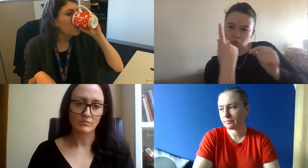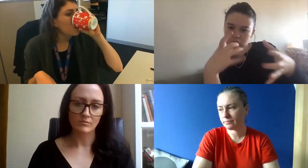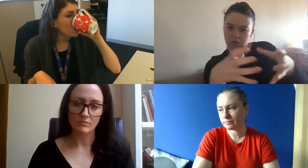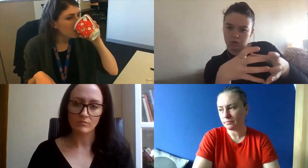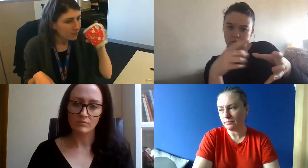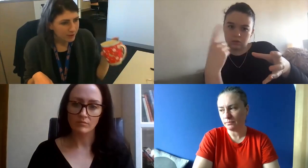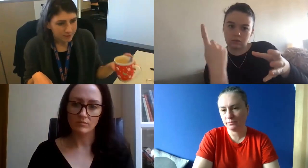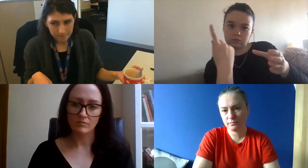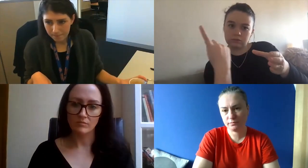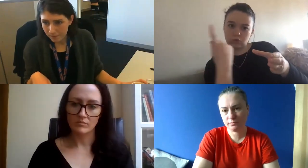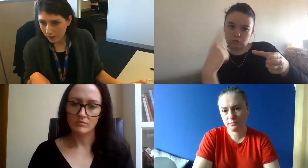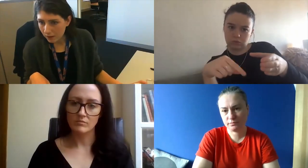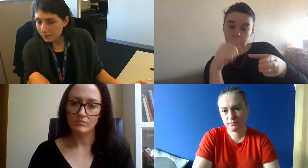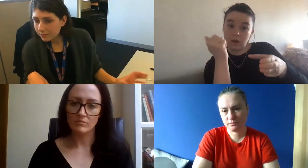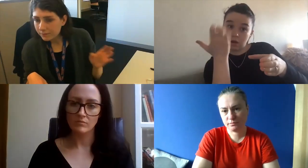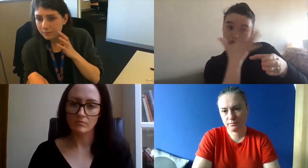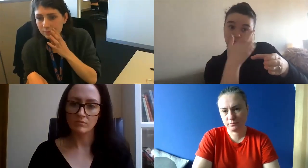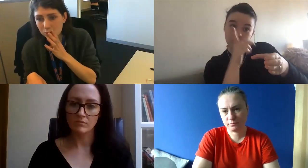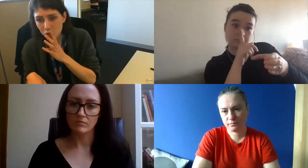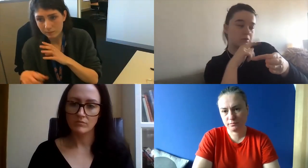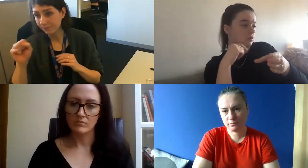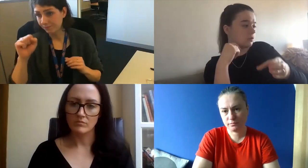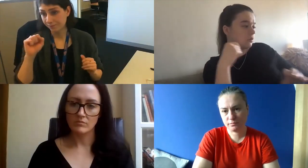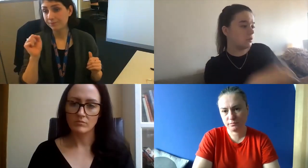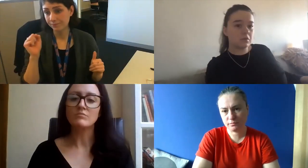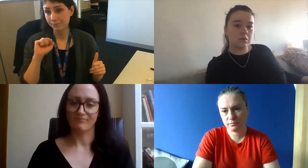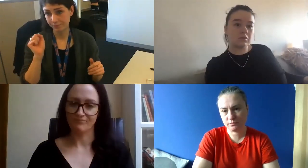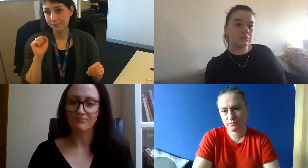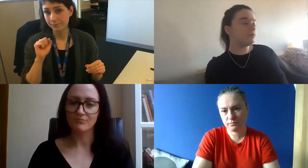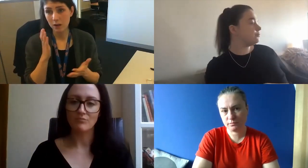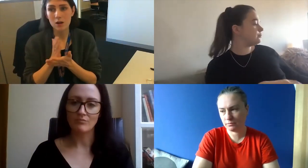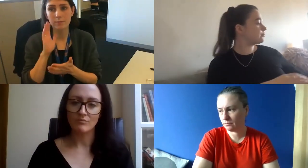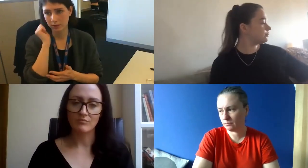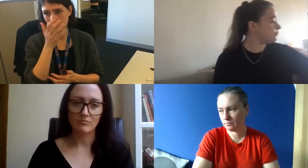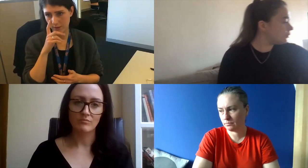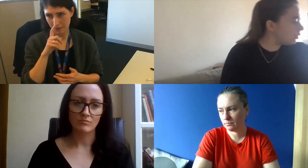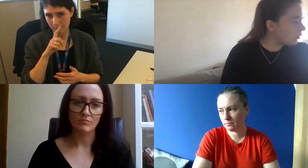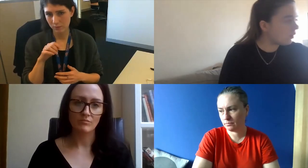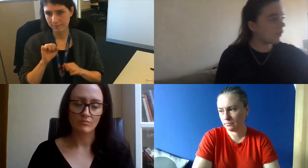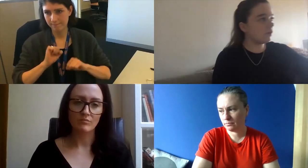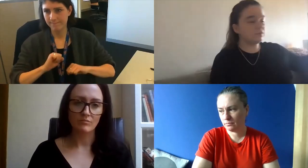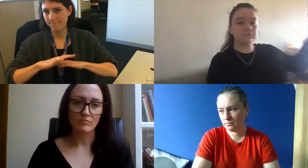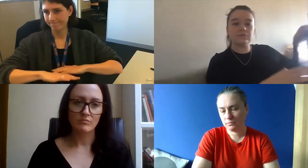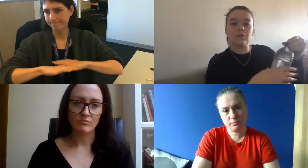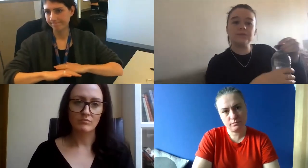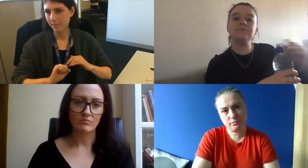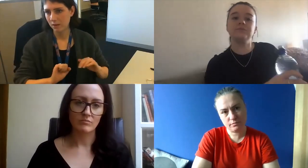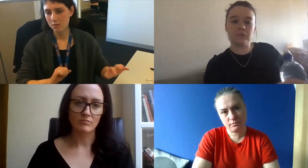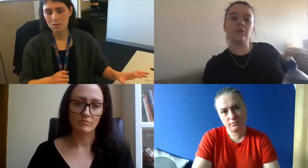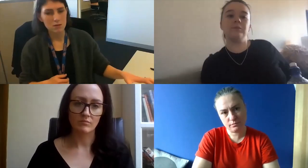Olivia: Who is that group? Is it Aboriginal people? Jacinta: Yes, Aboriginal people… their country.